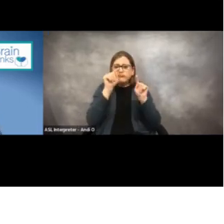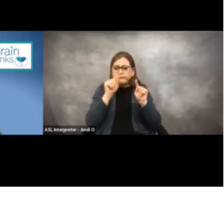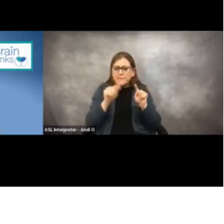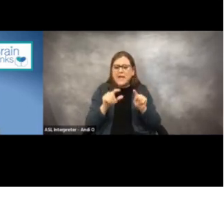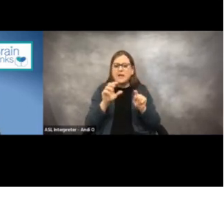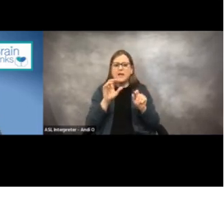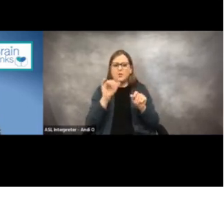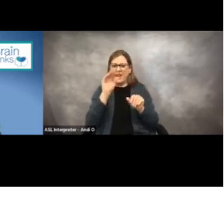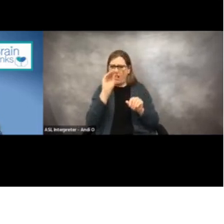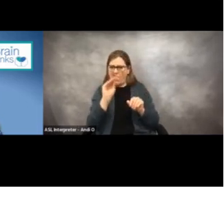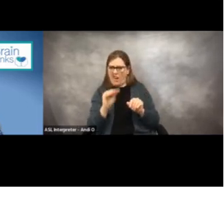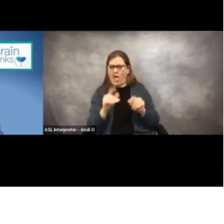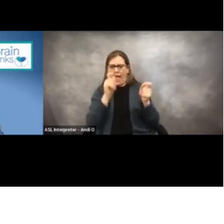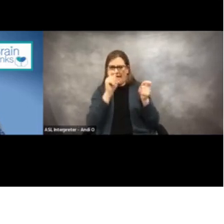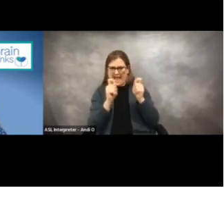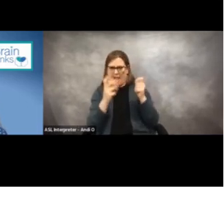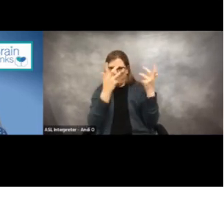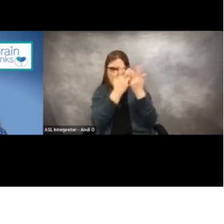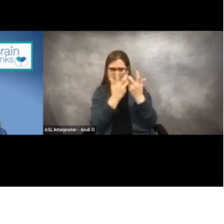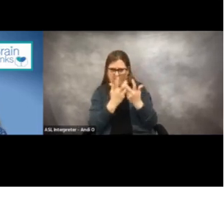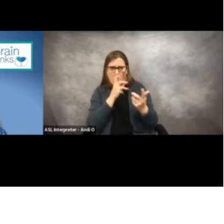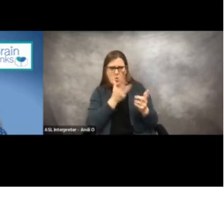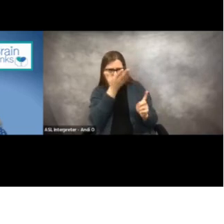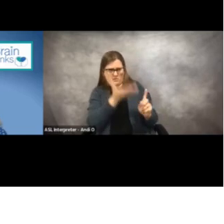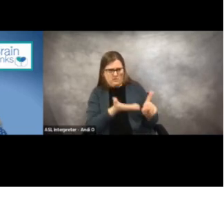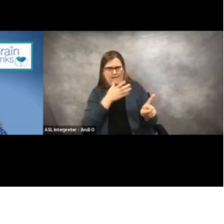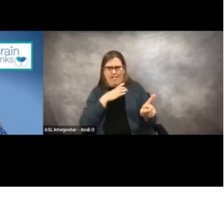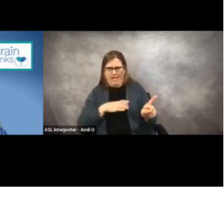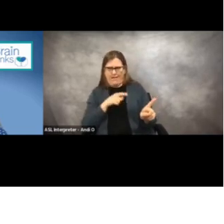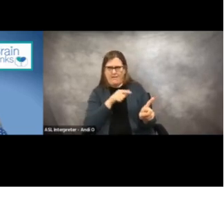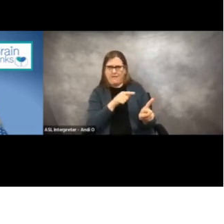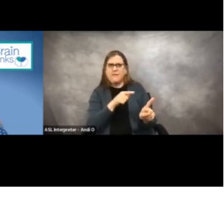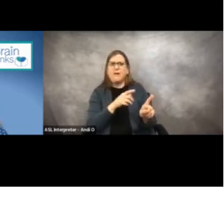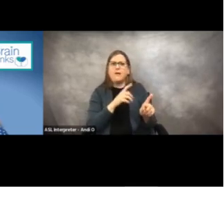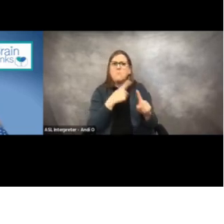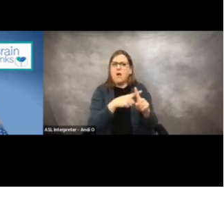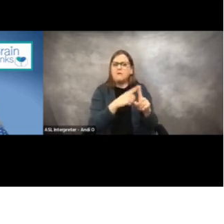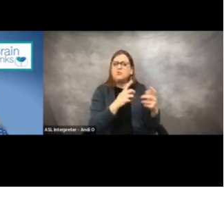you're working with. And then an accompanying Strategies and Accommodations Tool. Next slide.